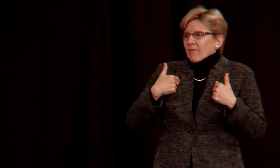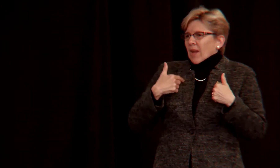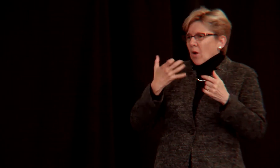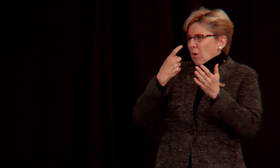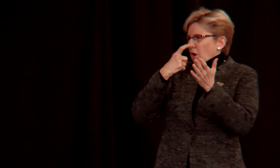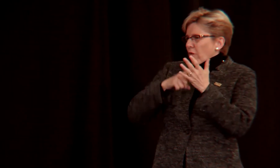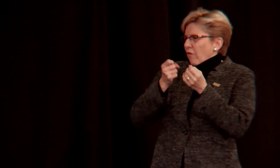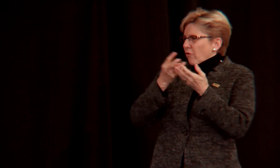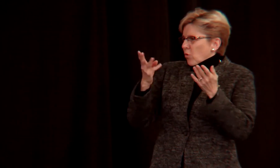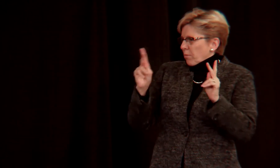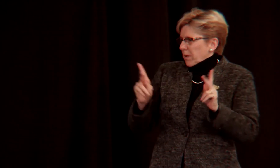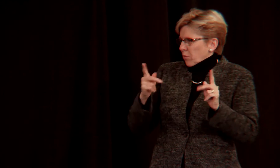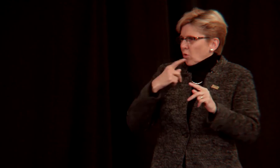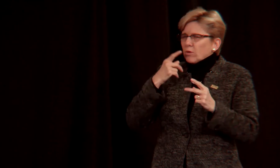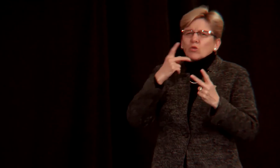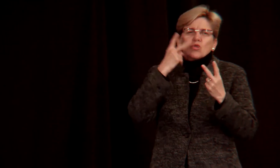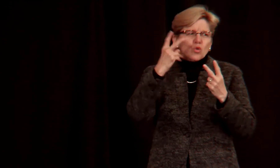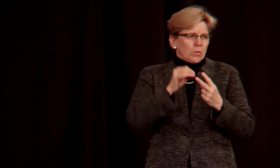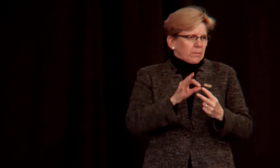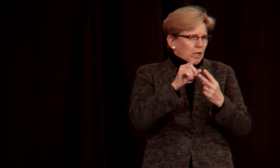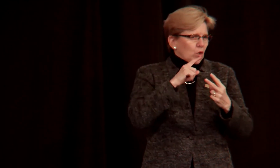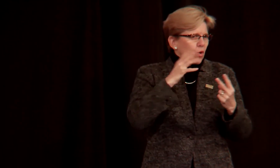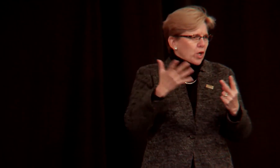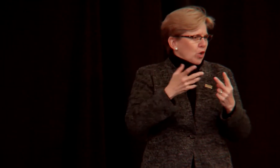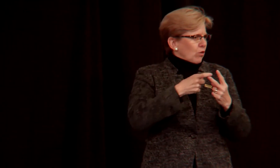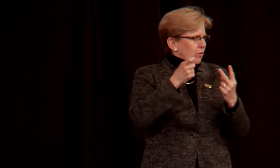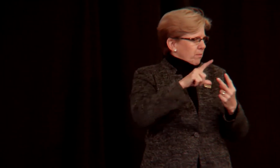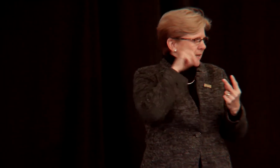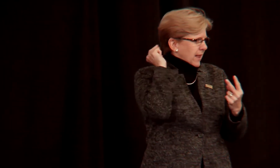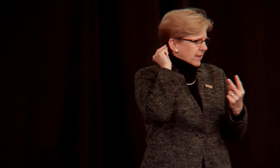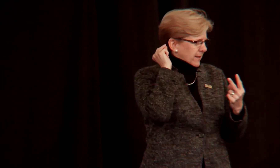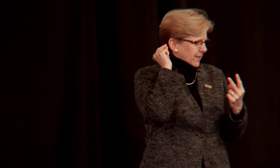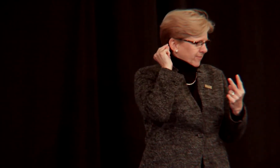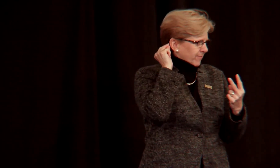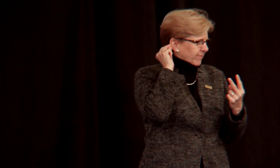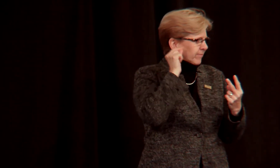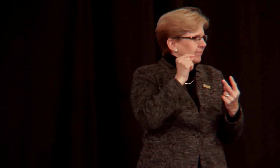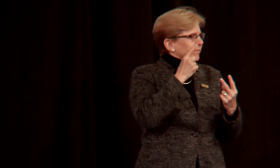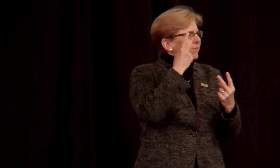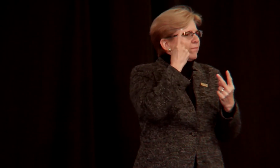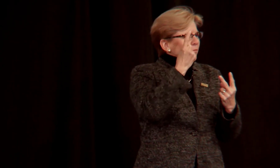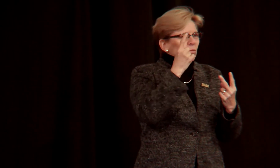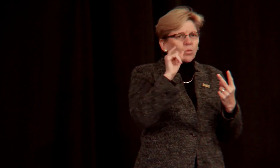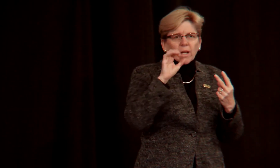I want to recognize a few special people who are here from Gallaudet.